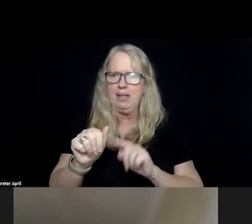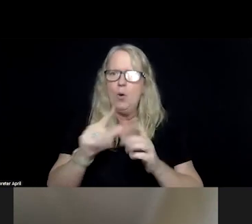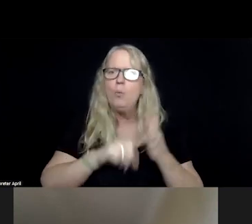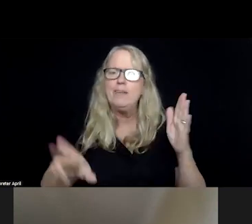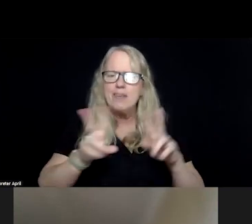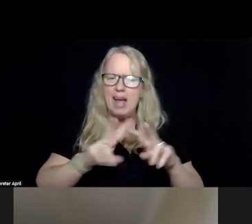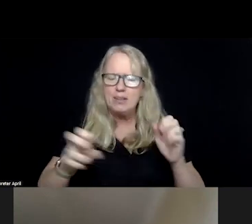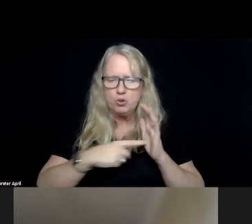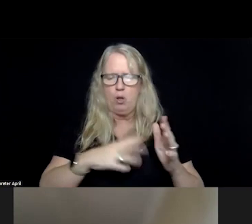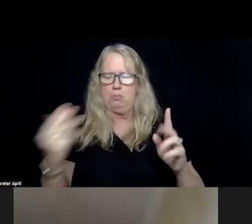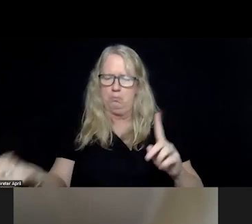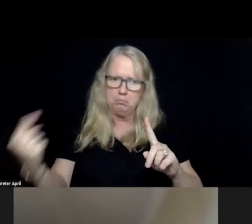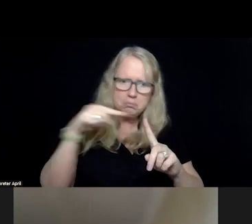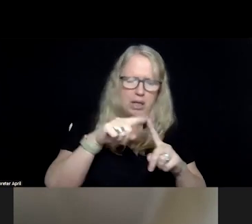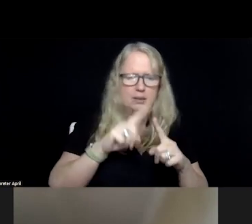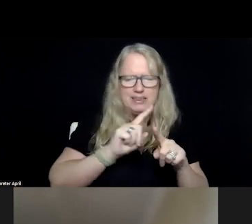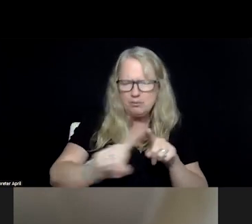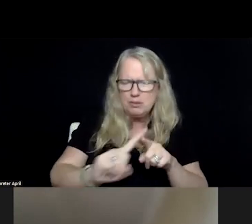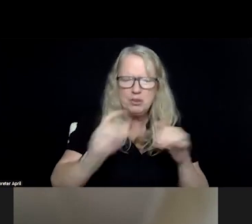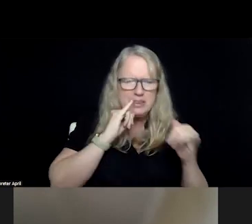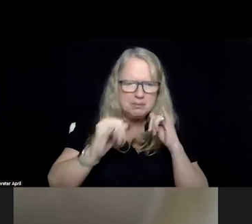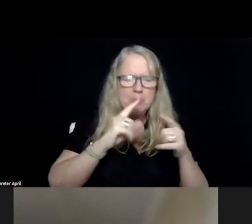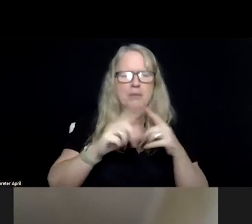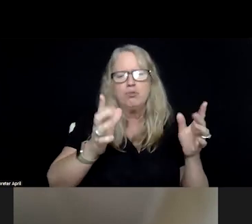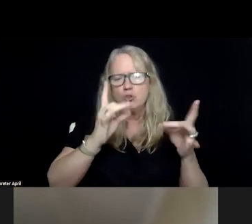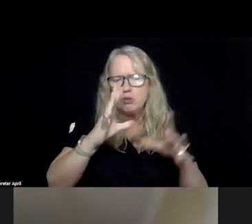I WENT BACK TO INTERVIEWS FOR CRISIS TALK AND DID MORE INTERVIEWS